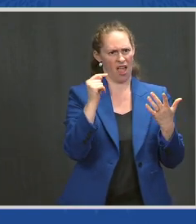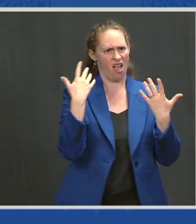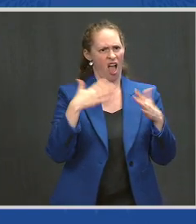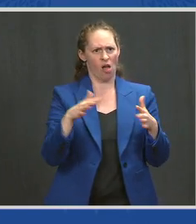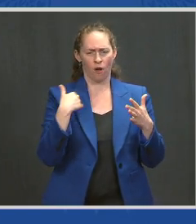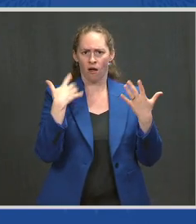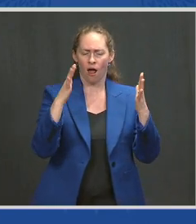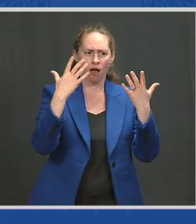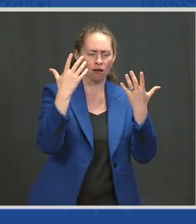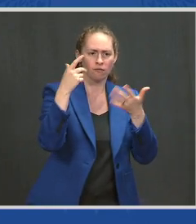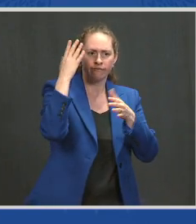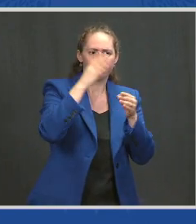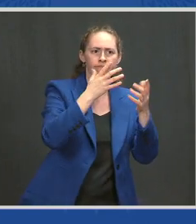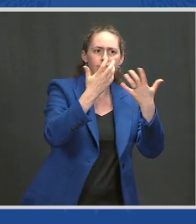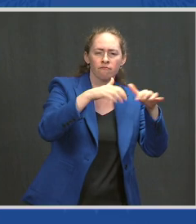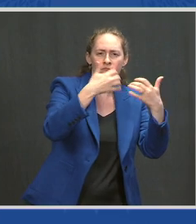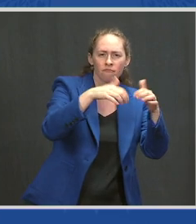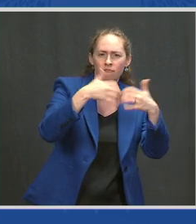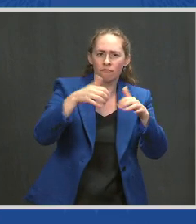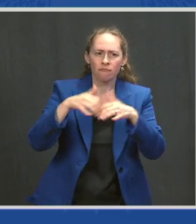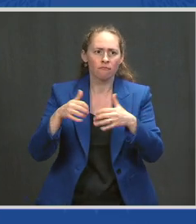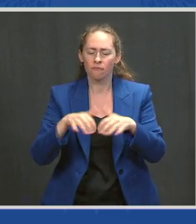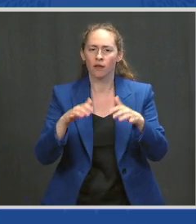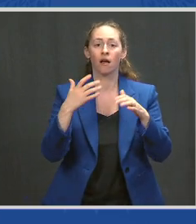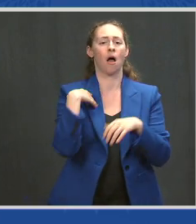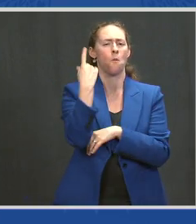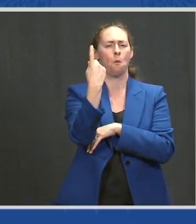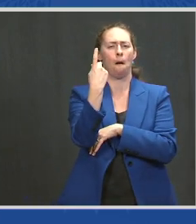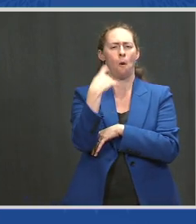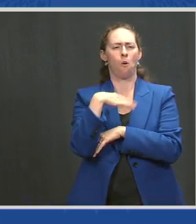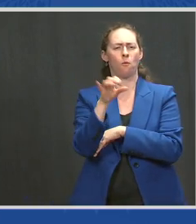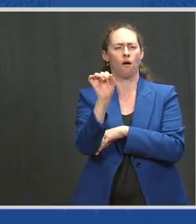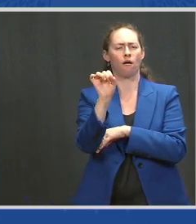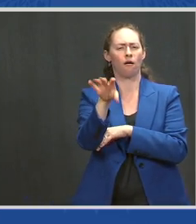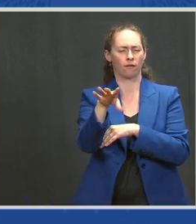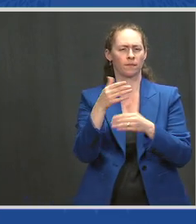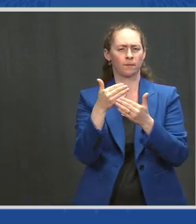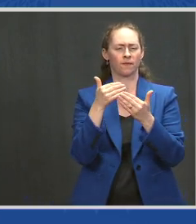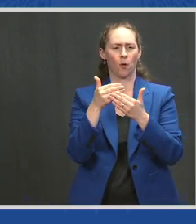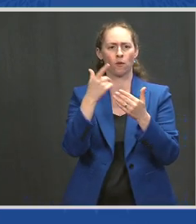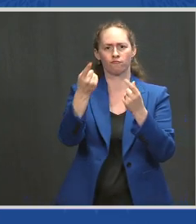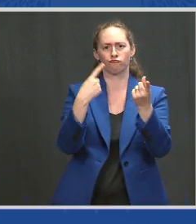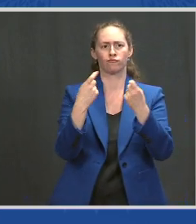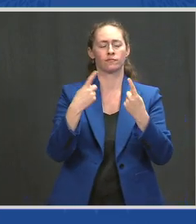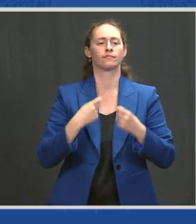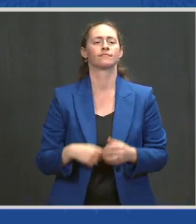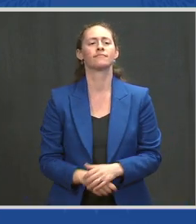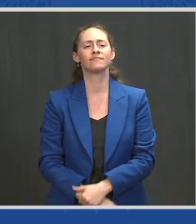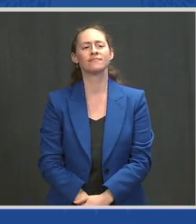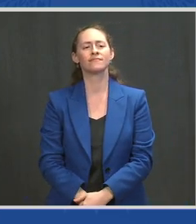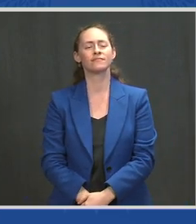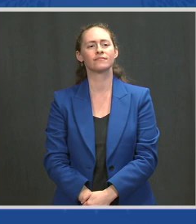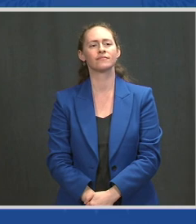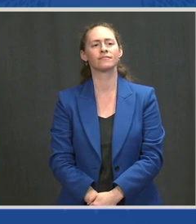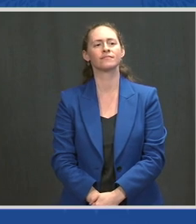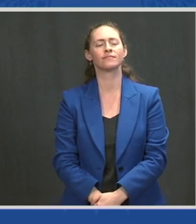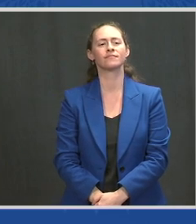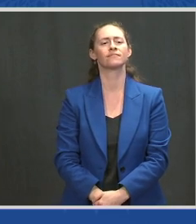I want to say one last thing. Folks, look, this is about -- this about how we move from here.